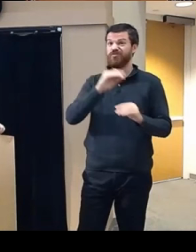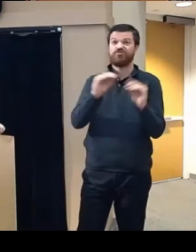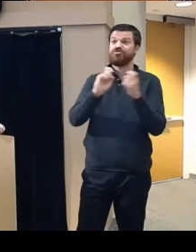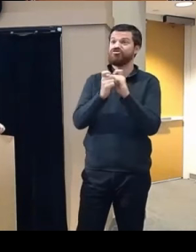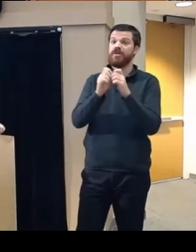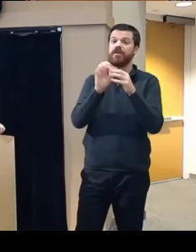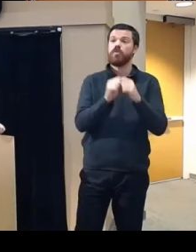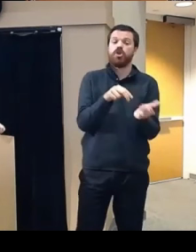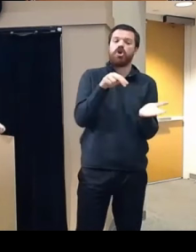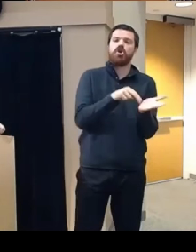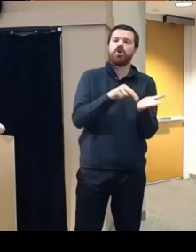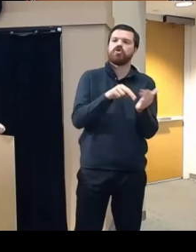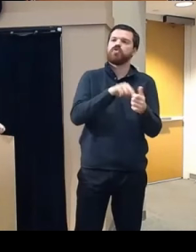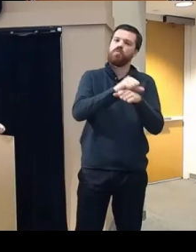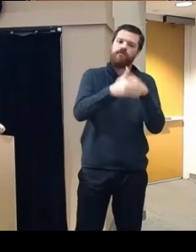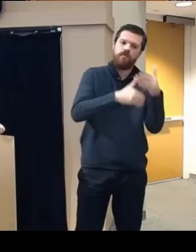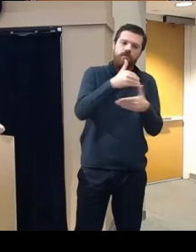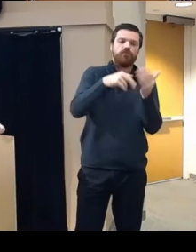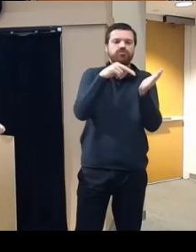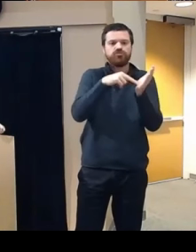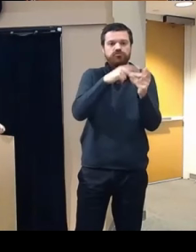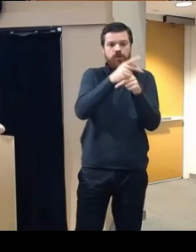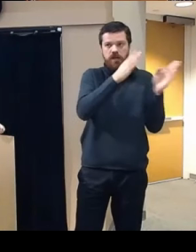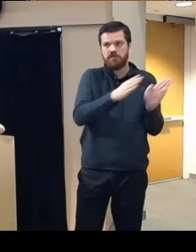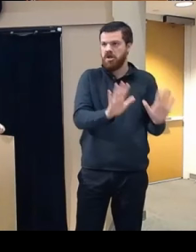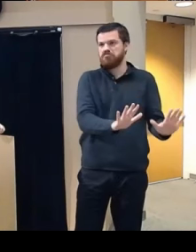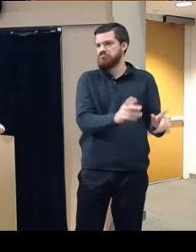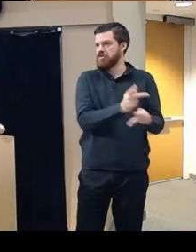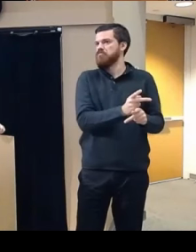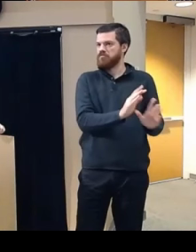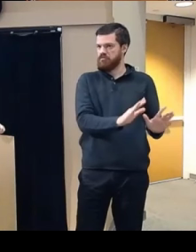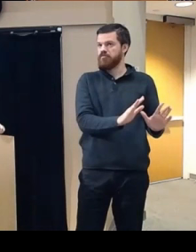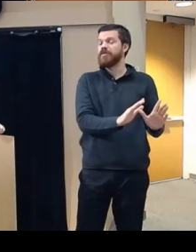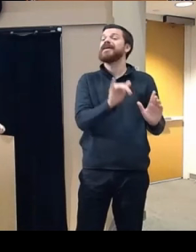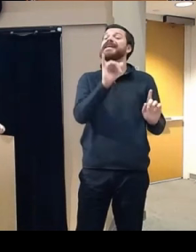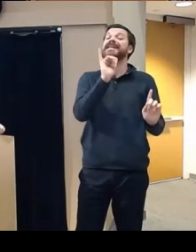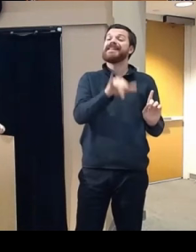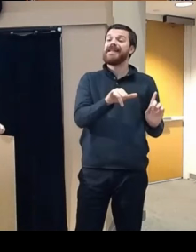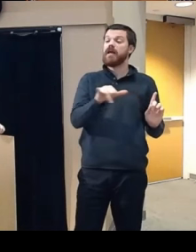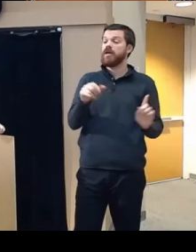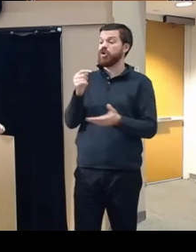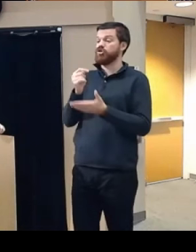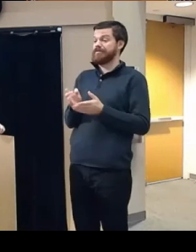nursing workflow and the nursing care plan and it that will pull into the treatment plan just like